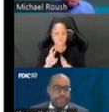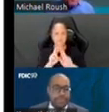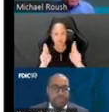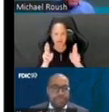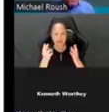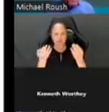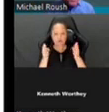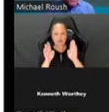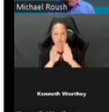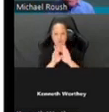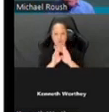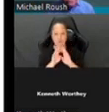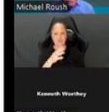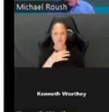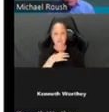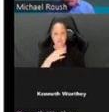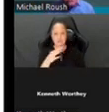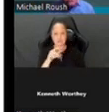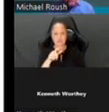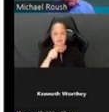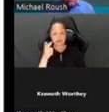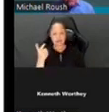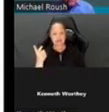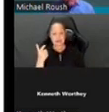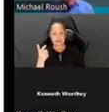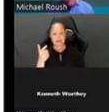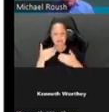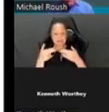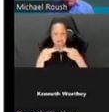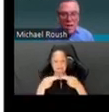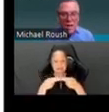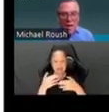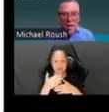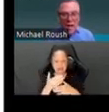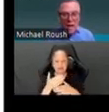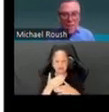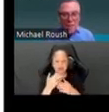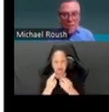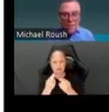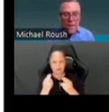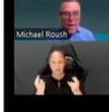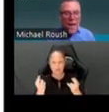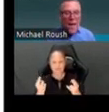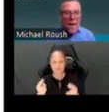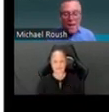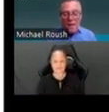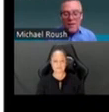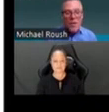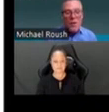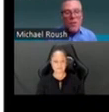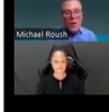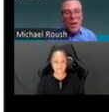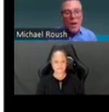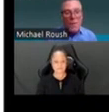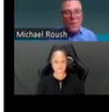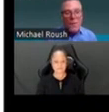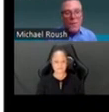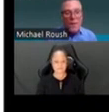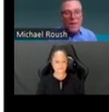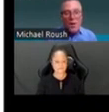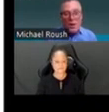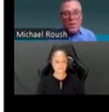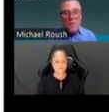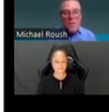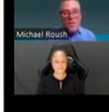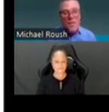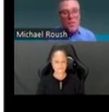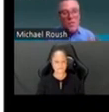I would like to go to the next slide and share with you another resource. So here are some